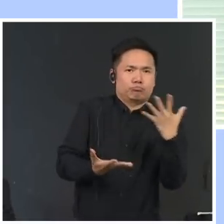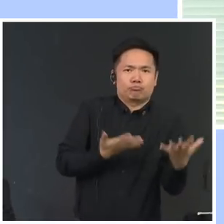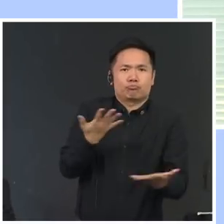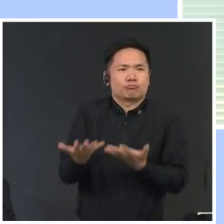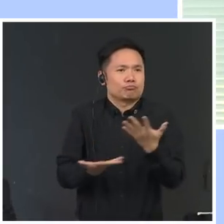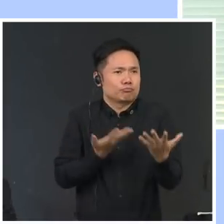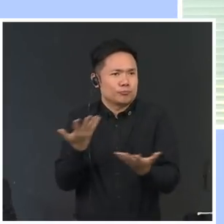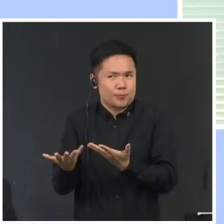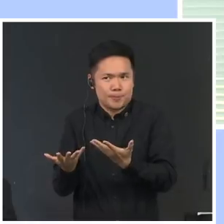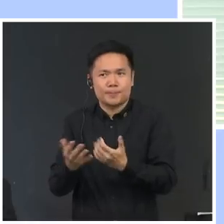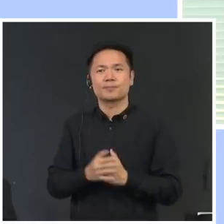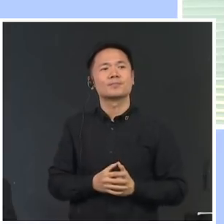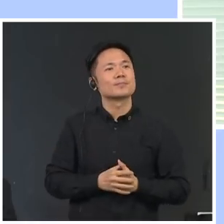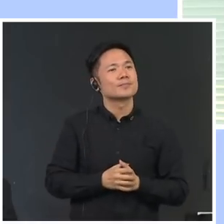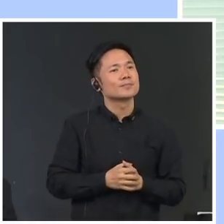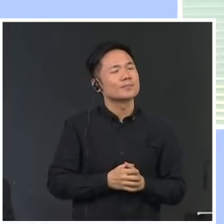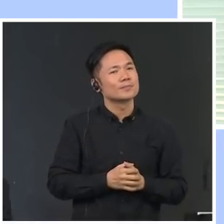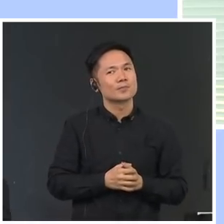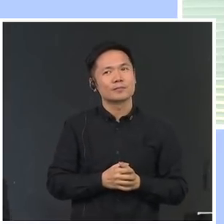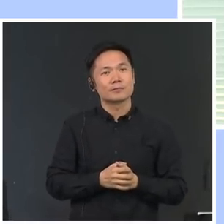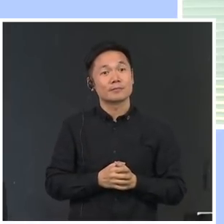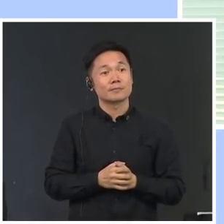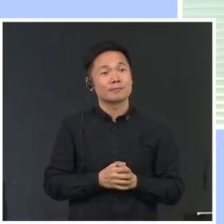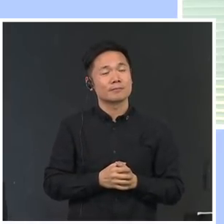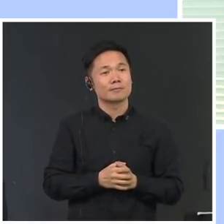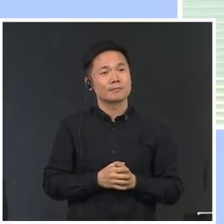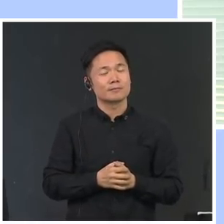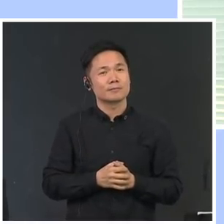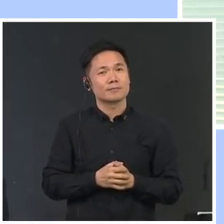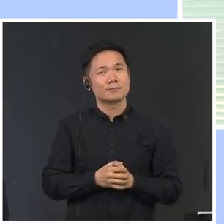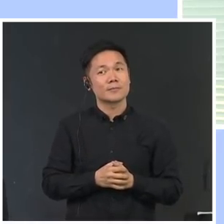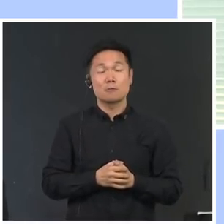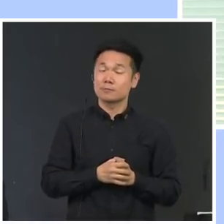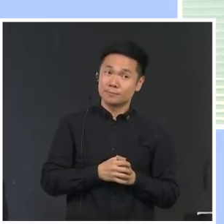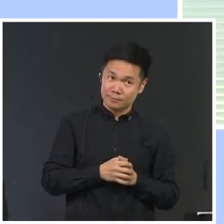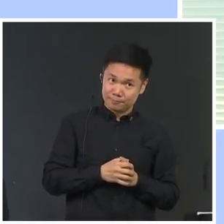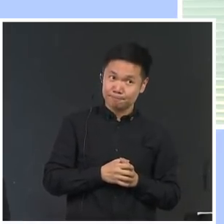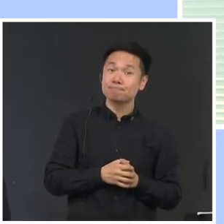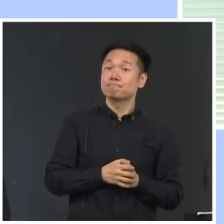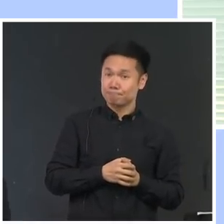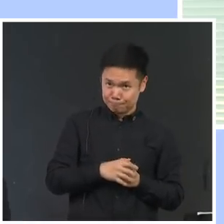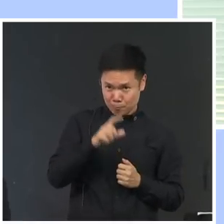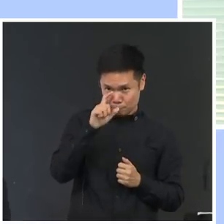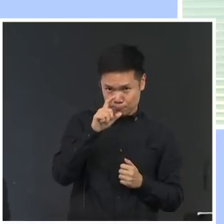Princess Kako's poem, I share with you. They are collaborating and creating those stages. So I think we could understand what